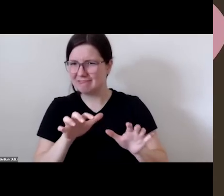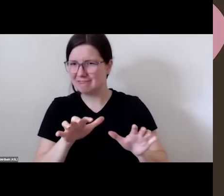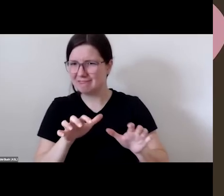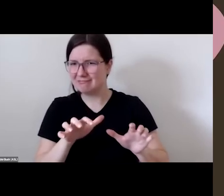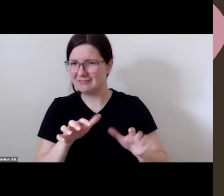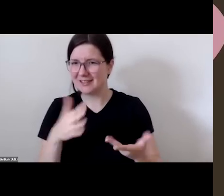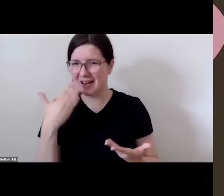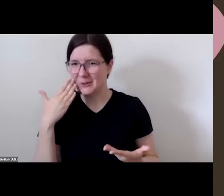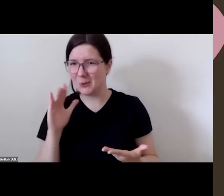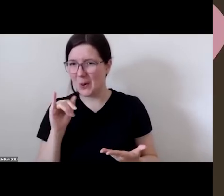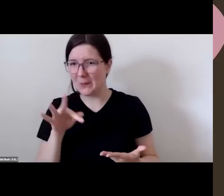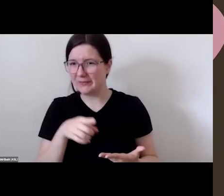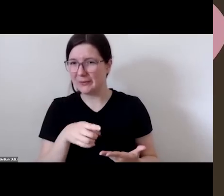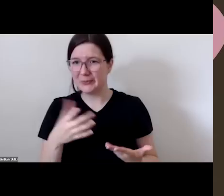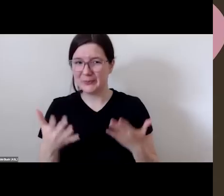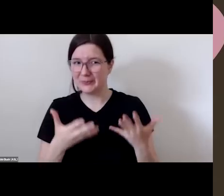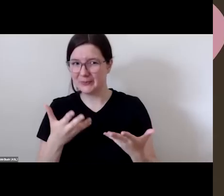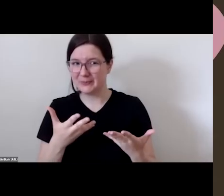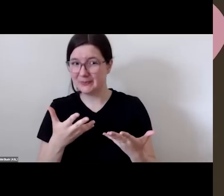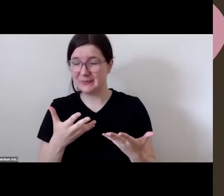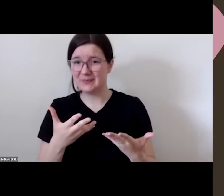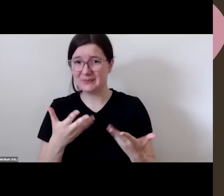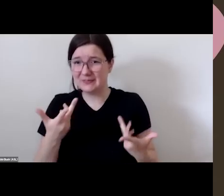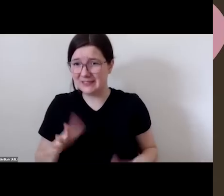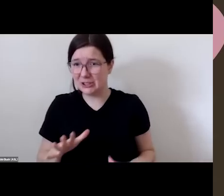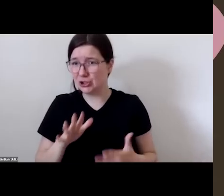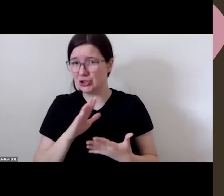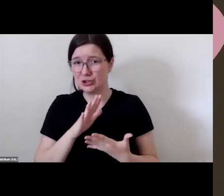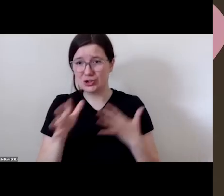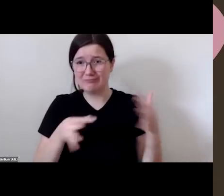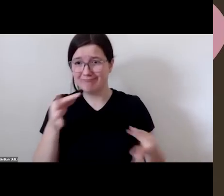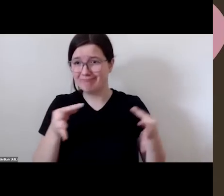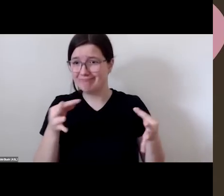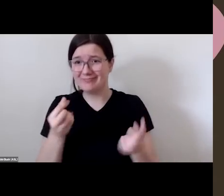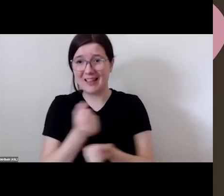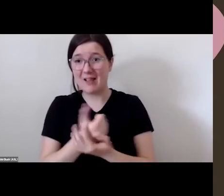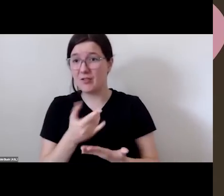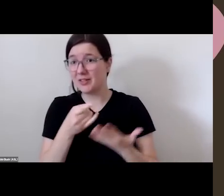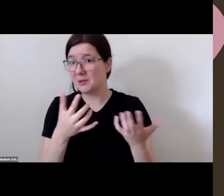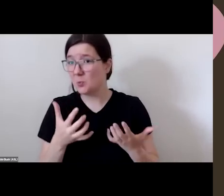cover all the material you wanted. I just wanna make sure you were able to cover all the content in the slides.